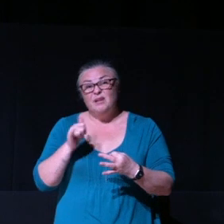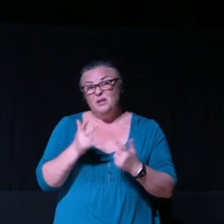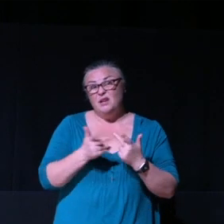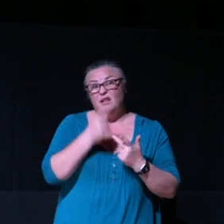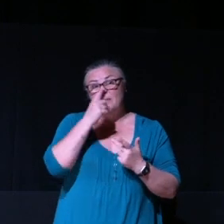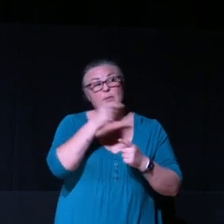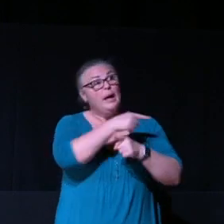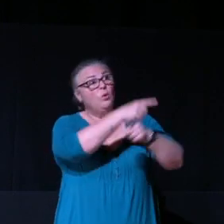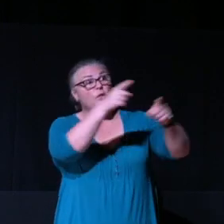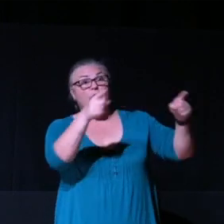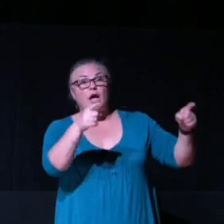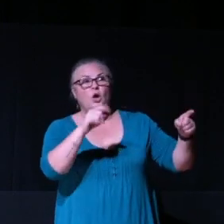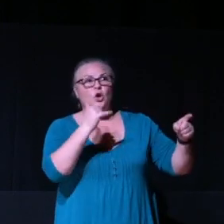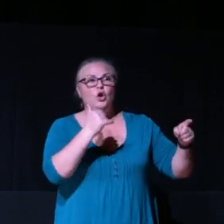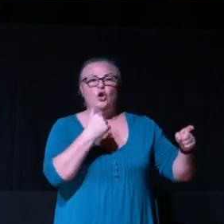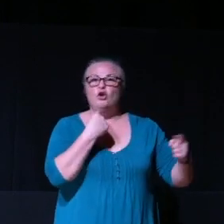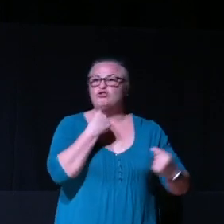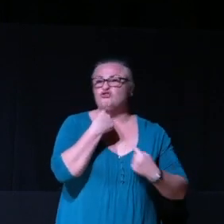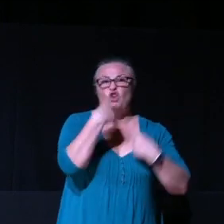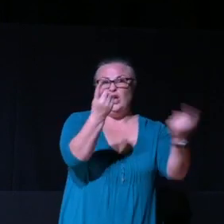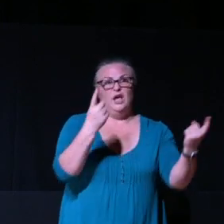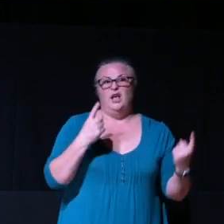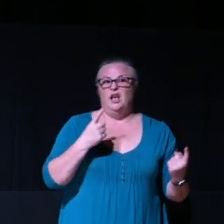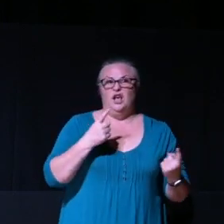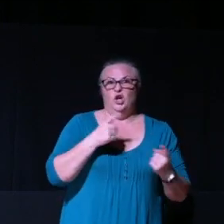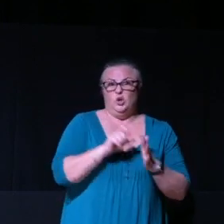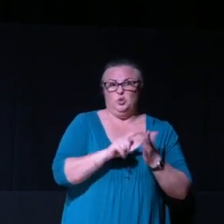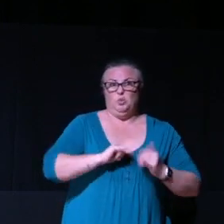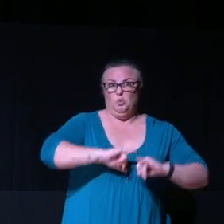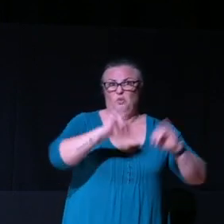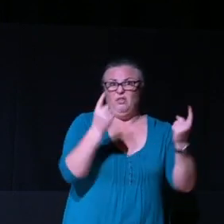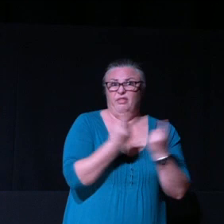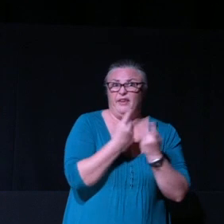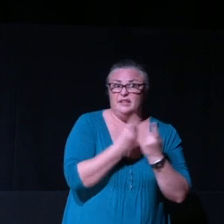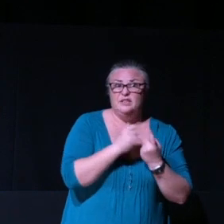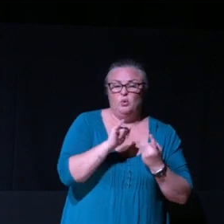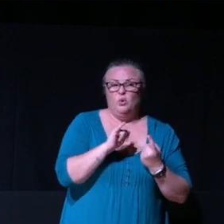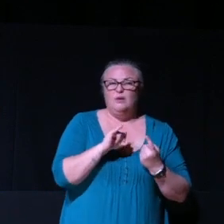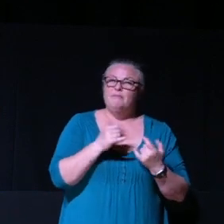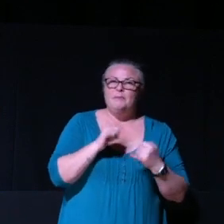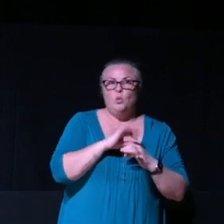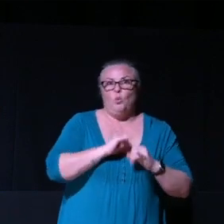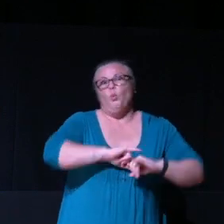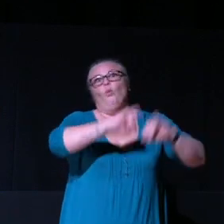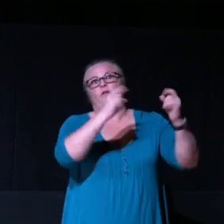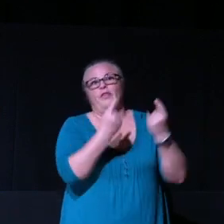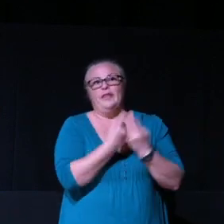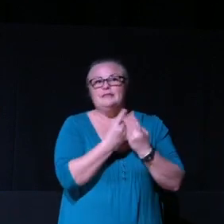saying horrible things and doing horrible things or not even horrible but maybe not thinking about things as much